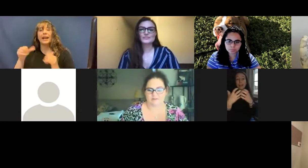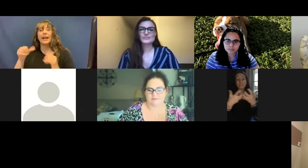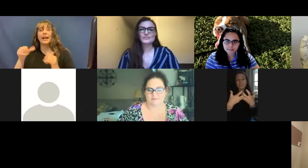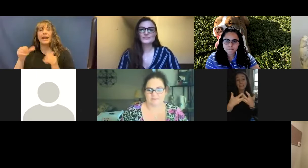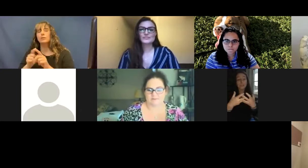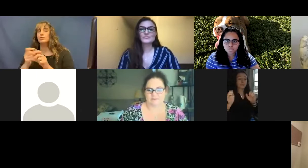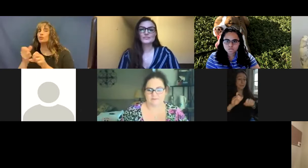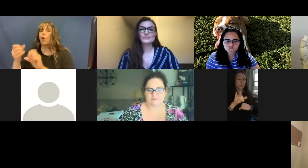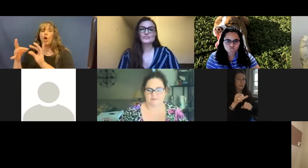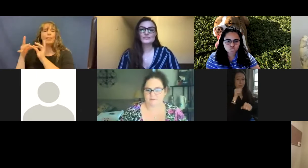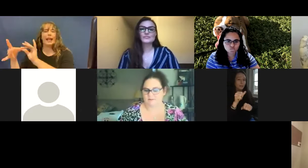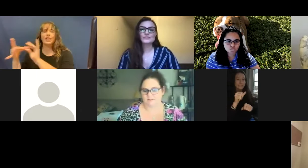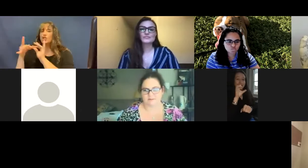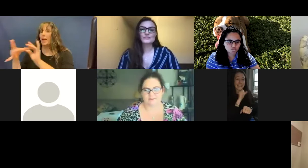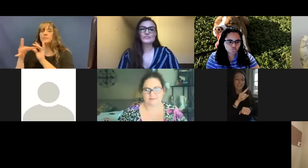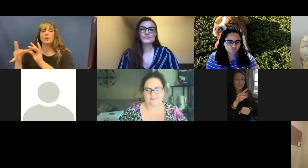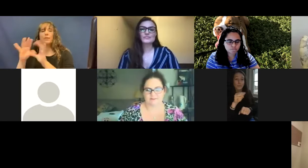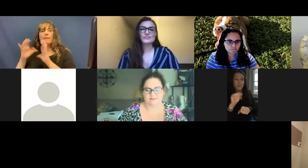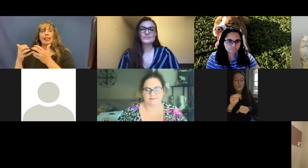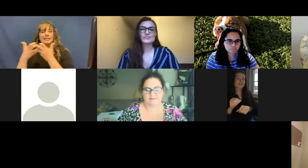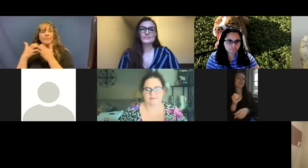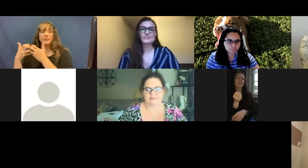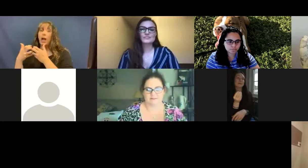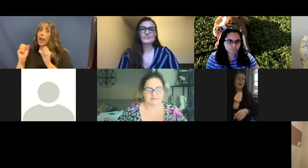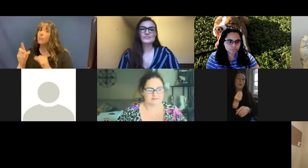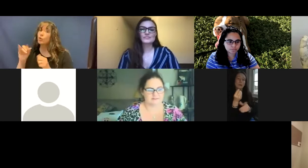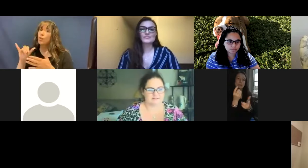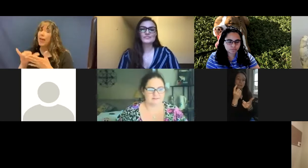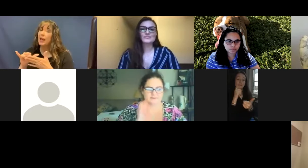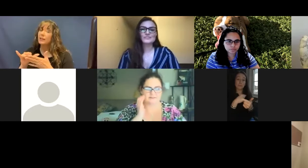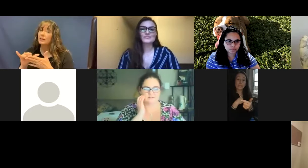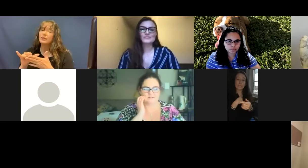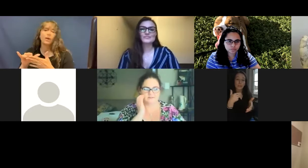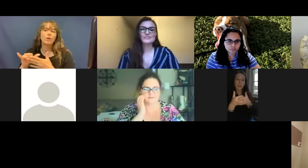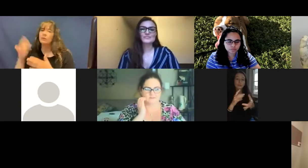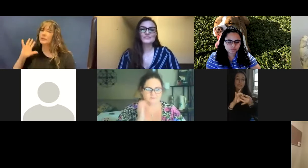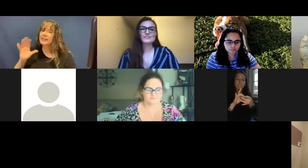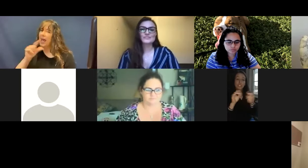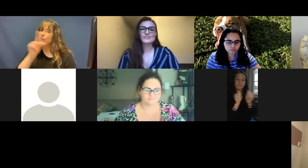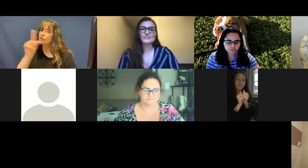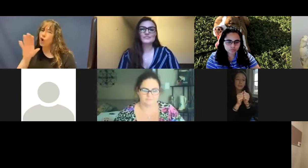was able to do that. It wasn't in the age of Zoom. So for me, close relationships with